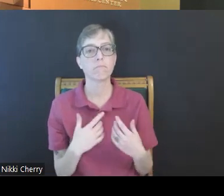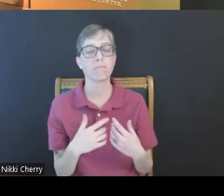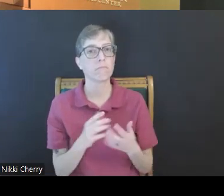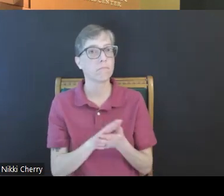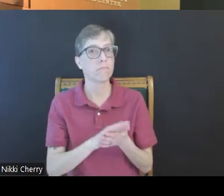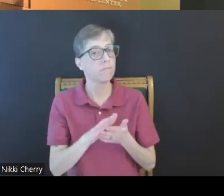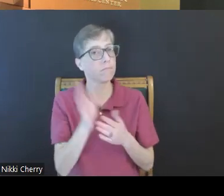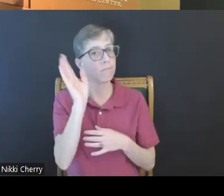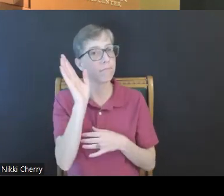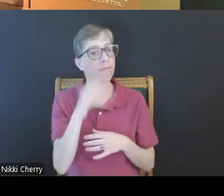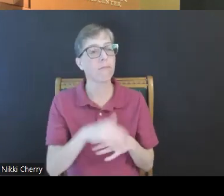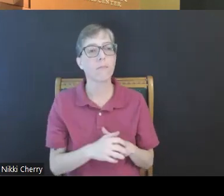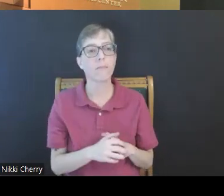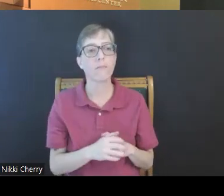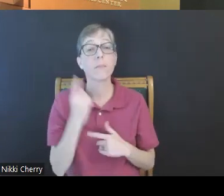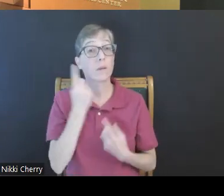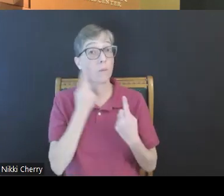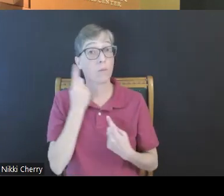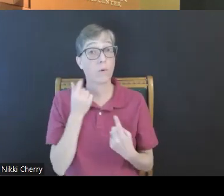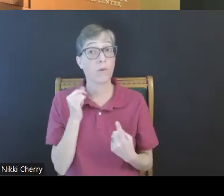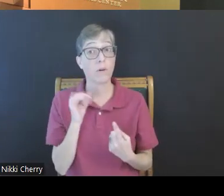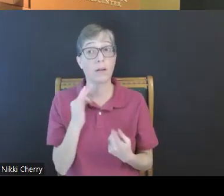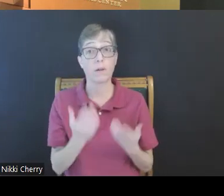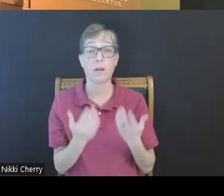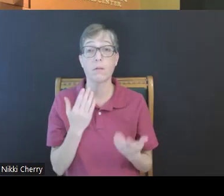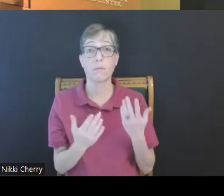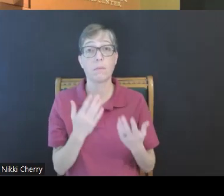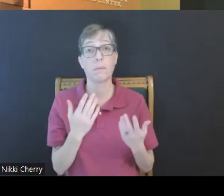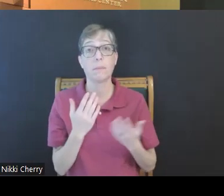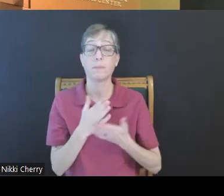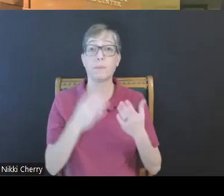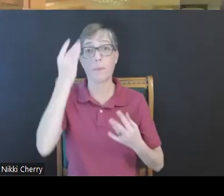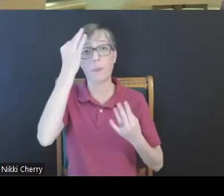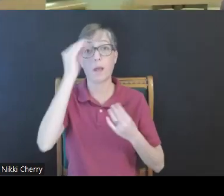if there's one um a little bit of extra reflection you might provide on what might be called indirect